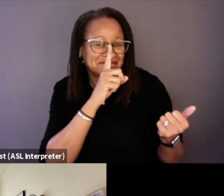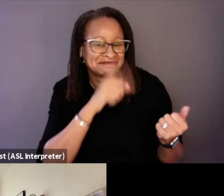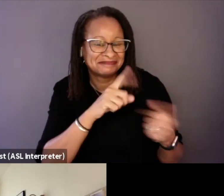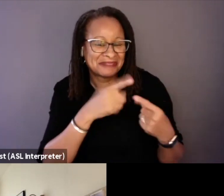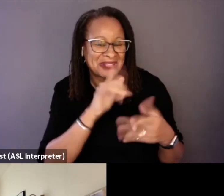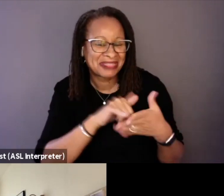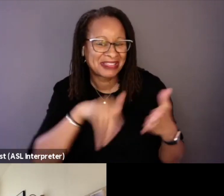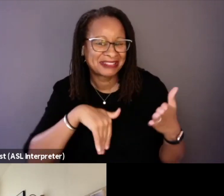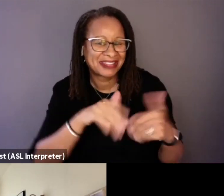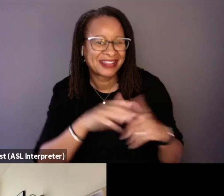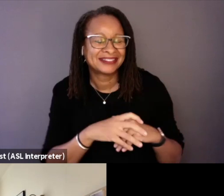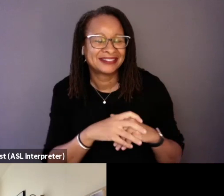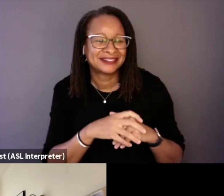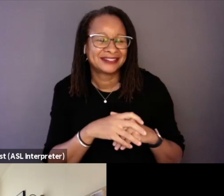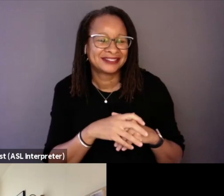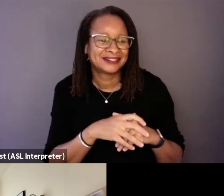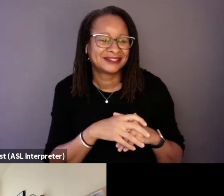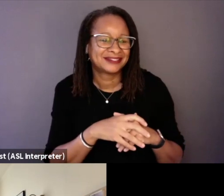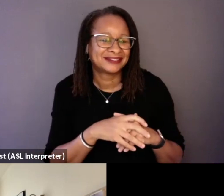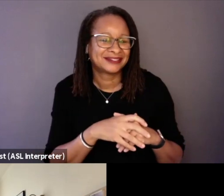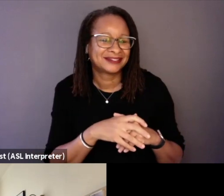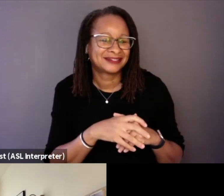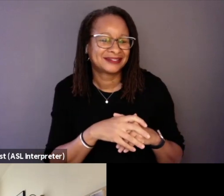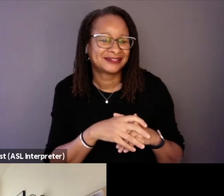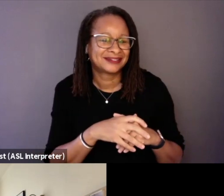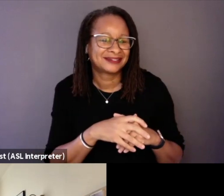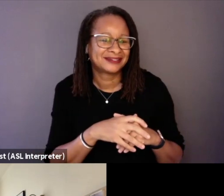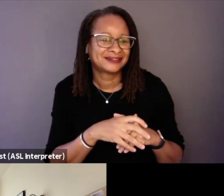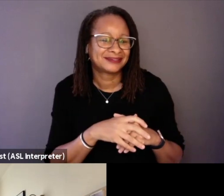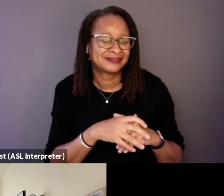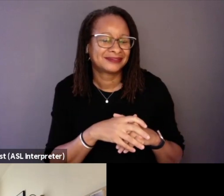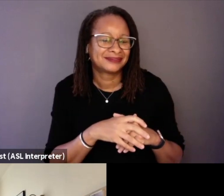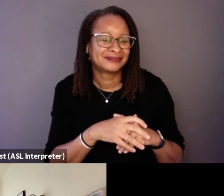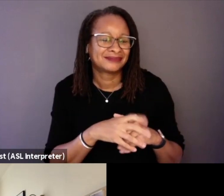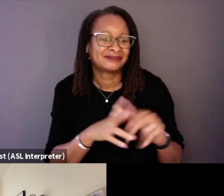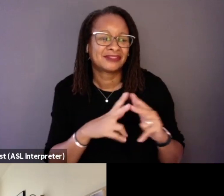but it's something again, very, very personal.